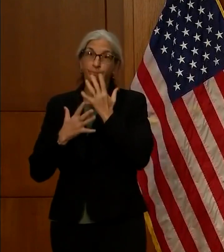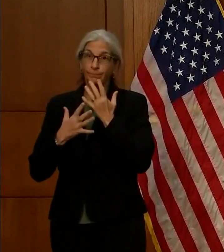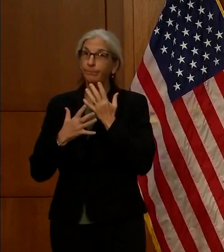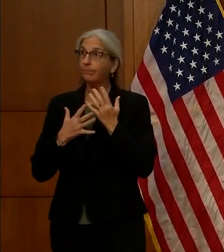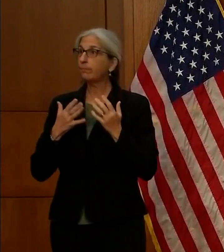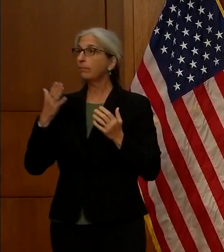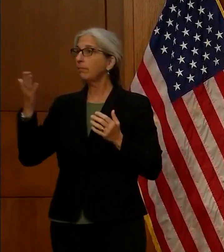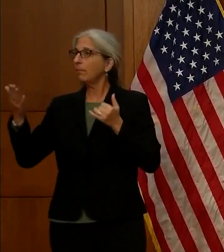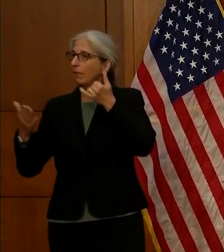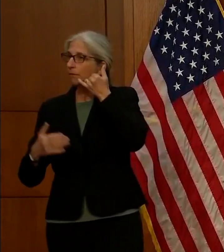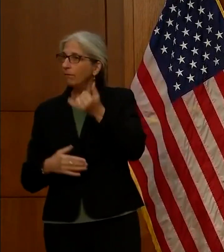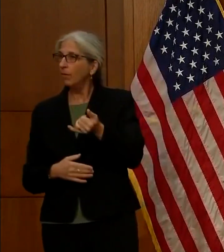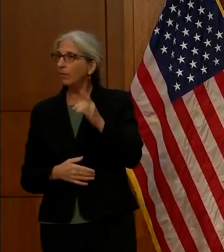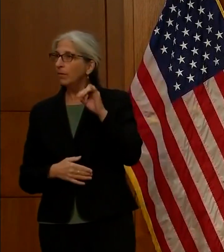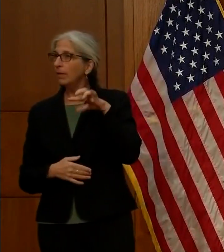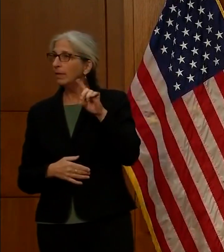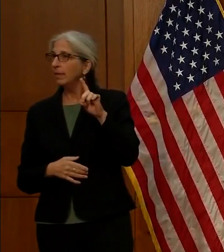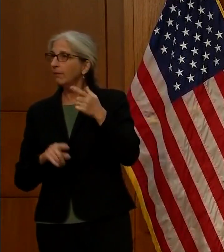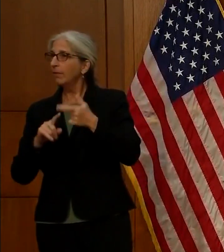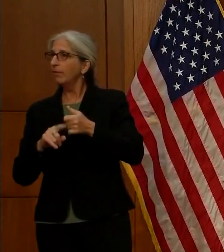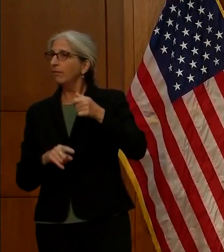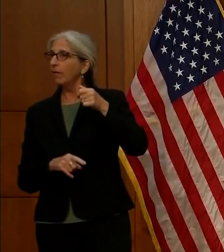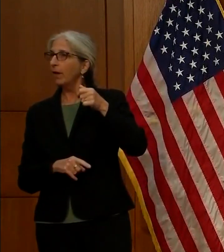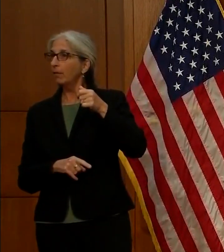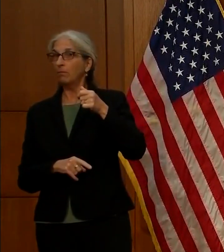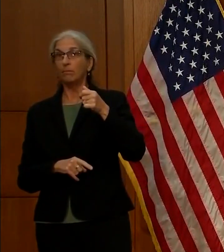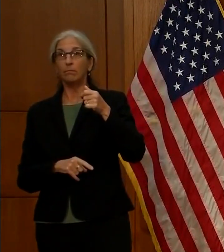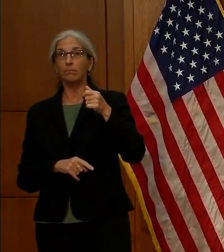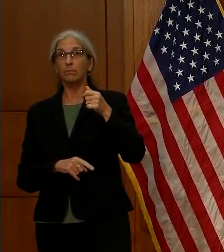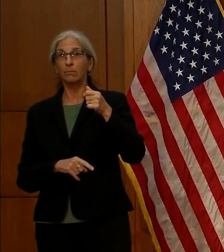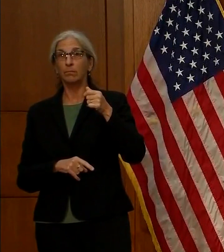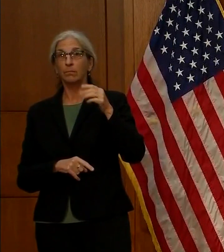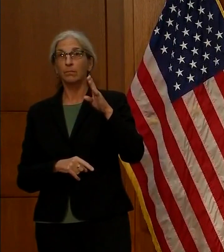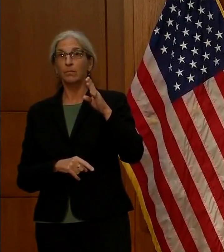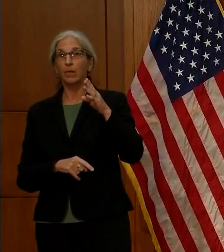THESE THINGS HAPPEN AND THAT'S